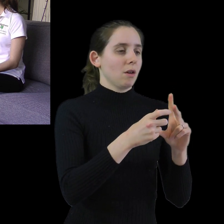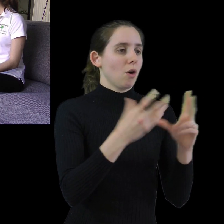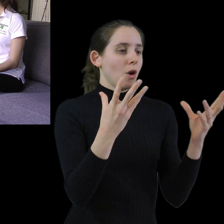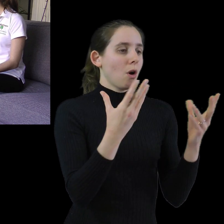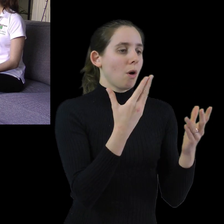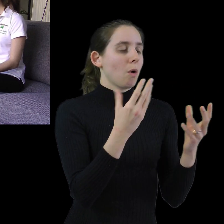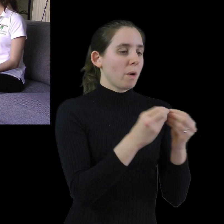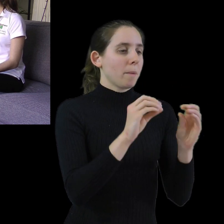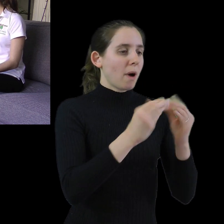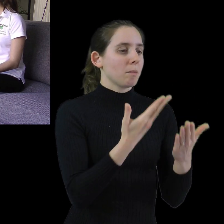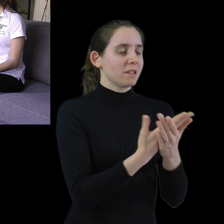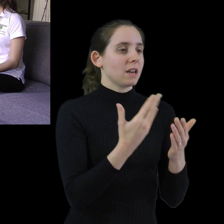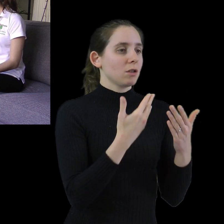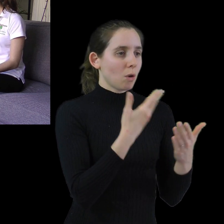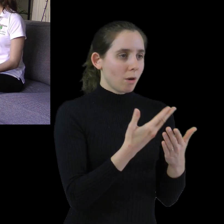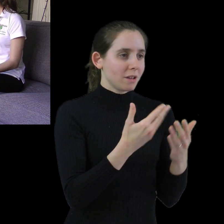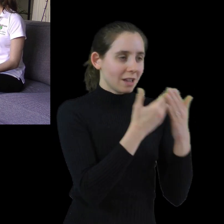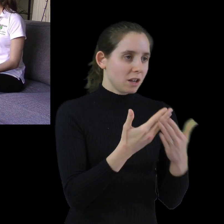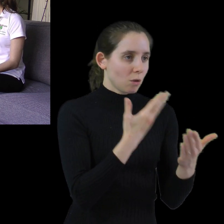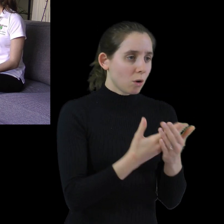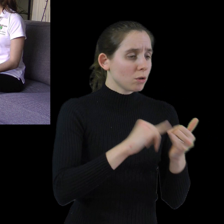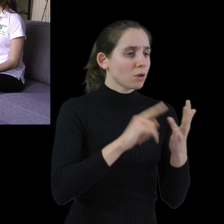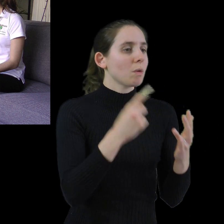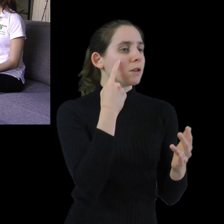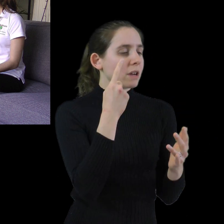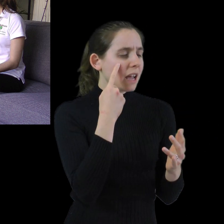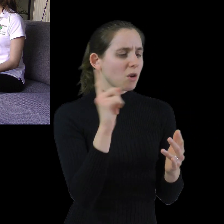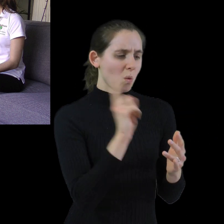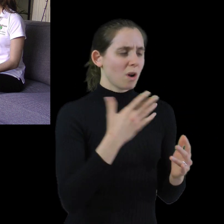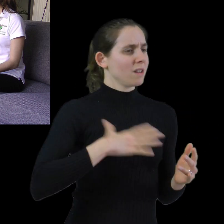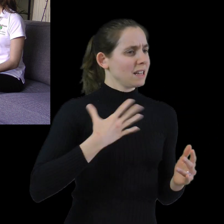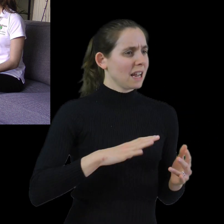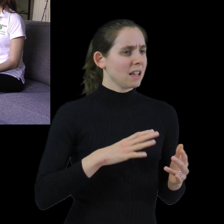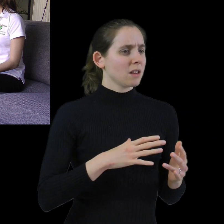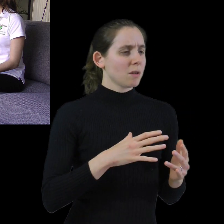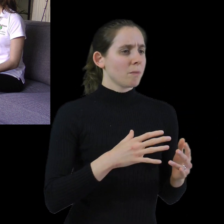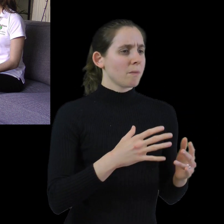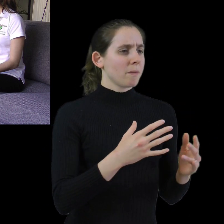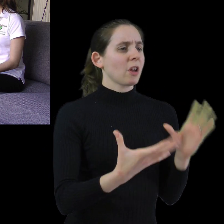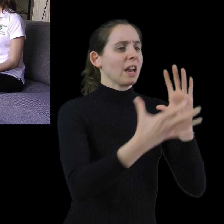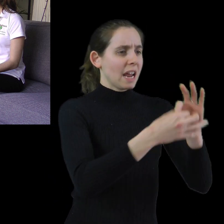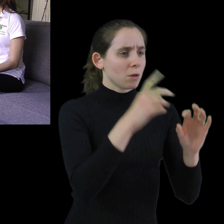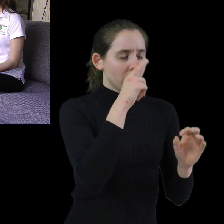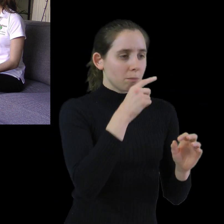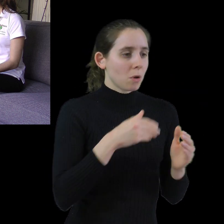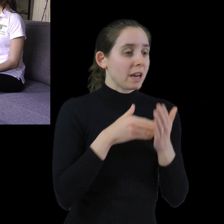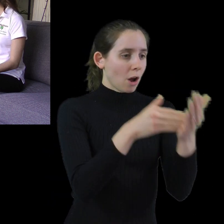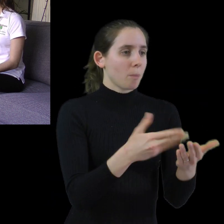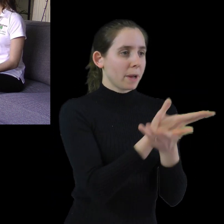studies on so it's really looking at what are the needs, connecting with people and helping them on their spiritual journey.